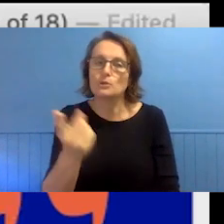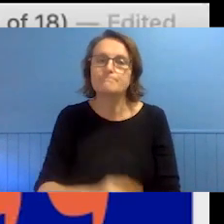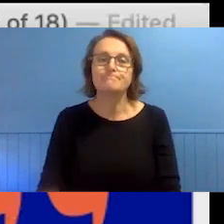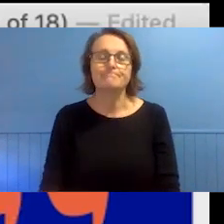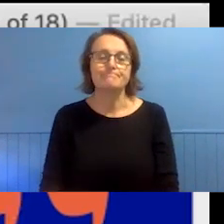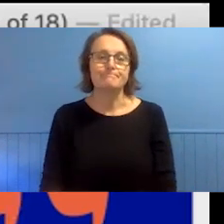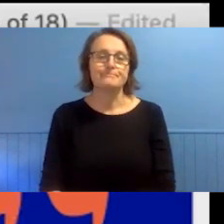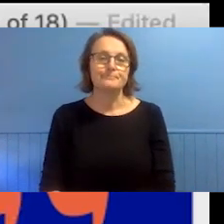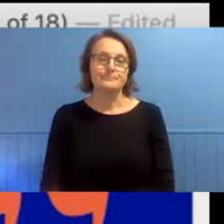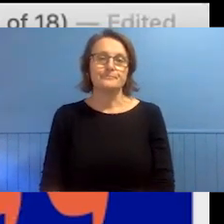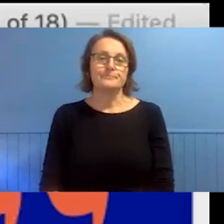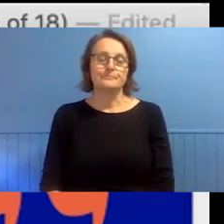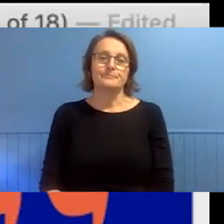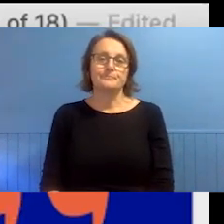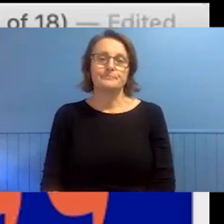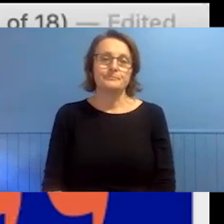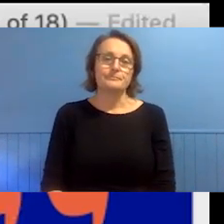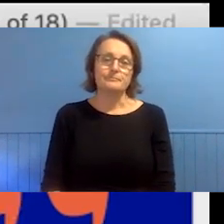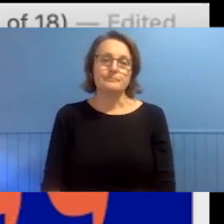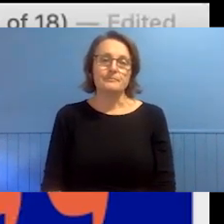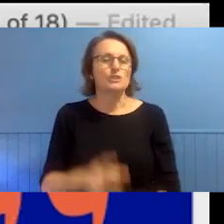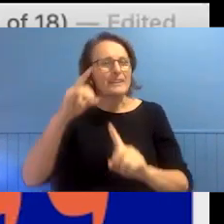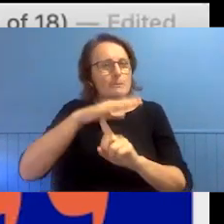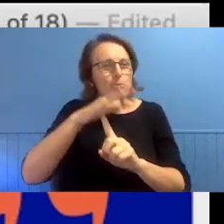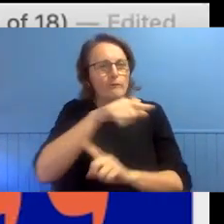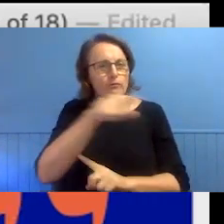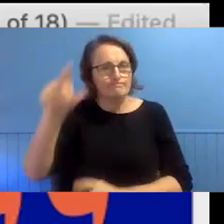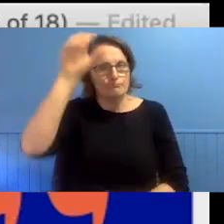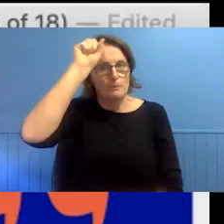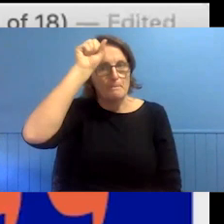note first up. I think I want to now, what we'll do in the next